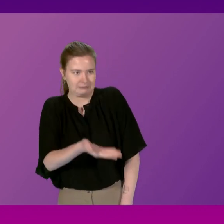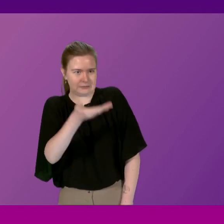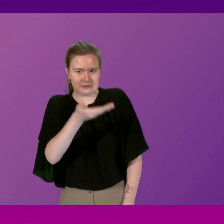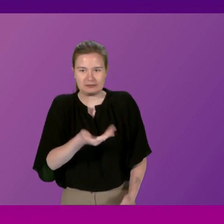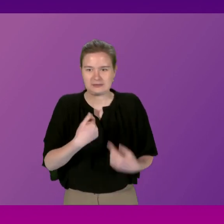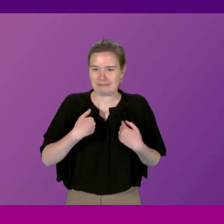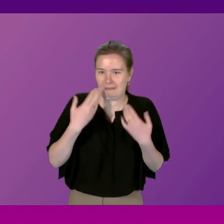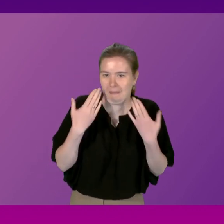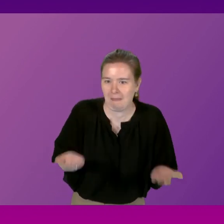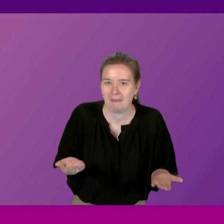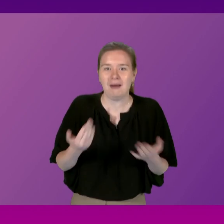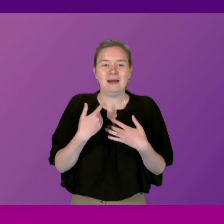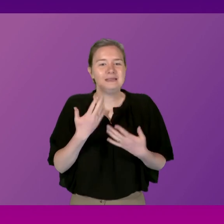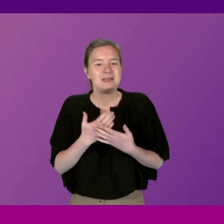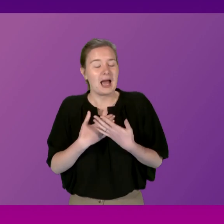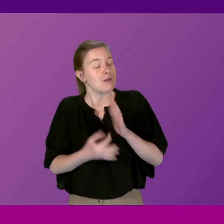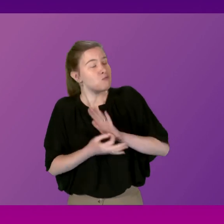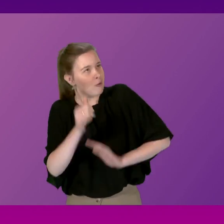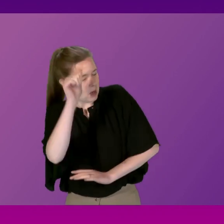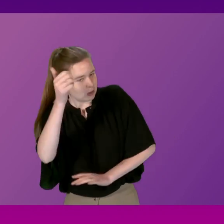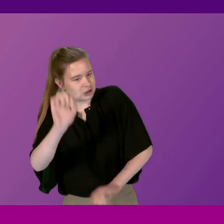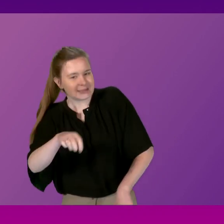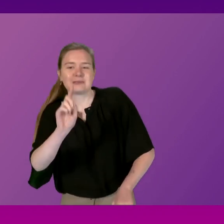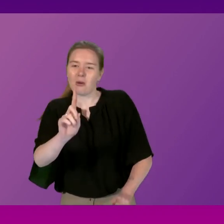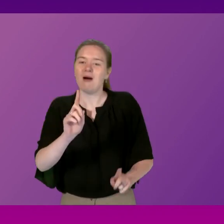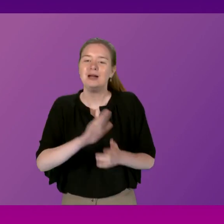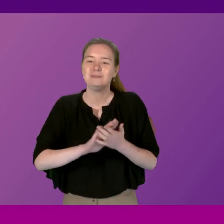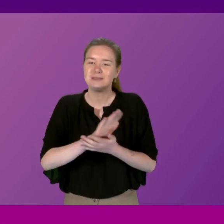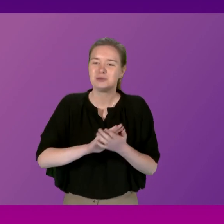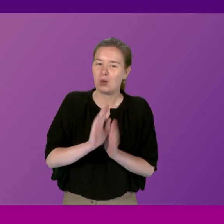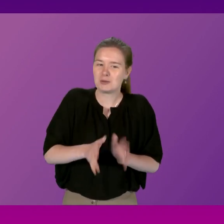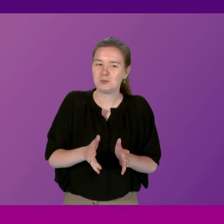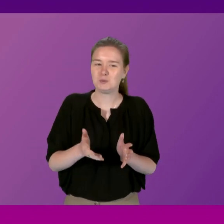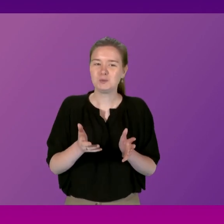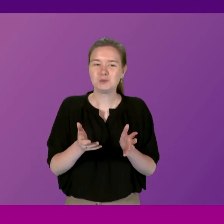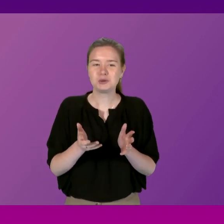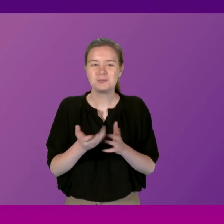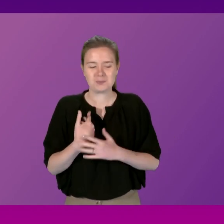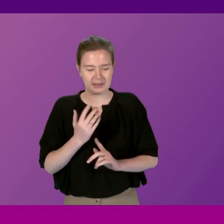at the time—although I obviously have improved my knowledge since then—meant that we had to hide our ignorance.